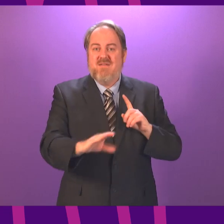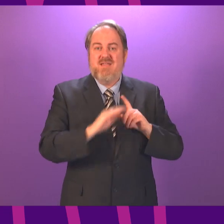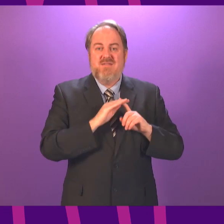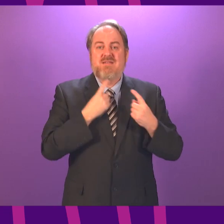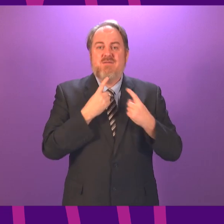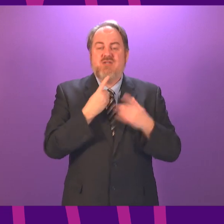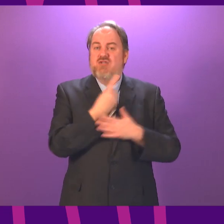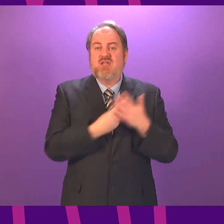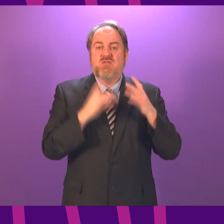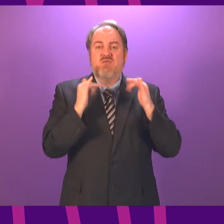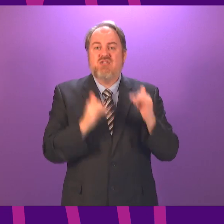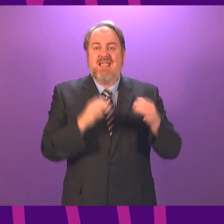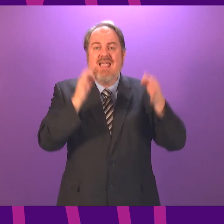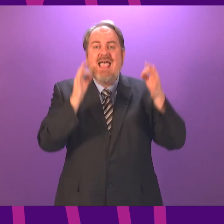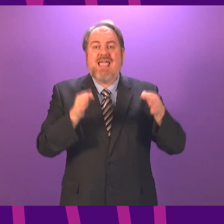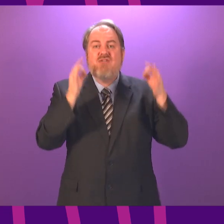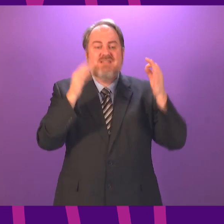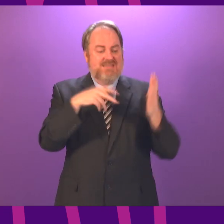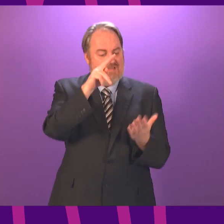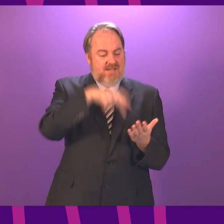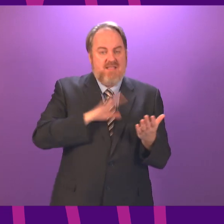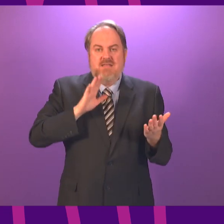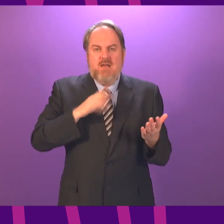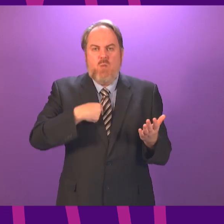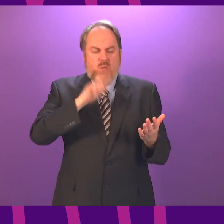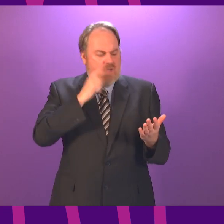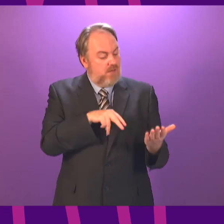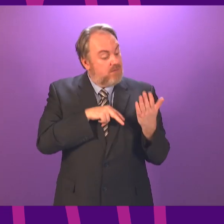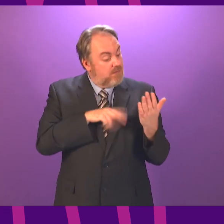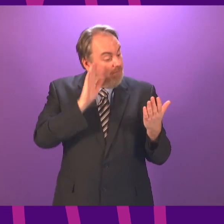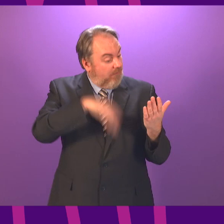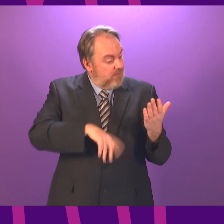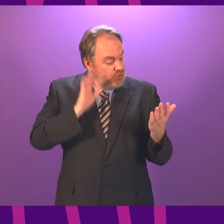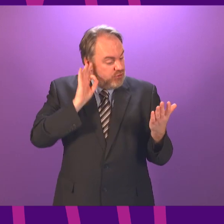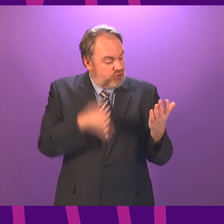it is not an opportunity to influence the content or rewrite any part of the report.